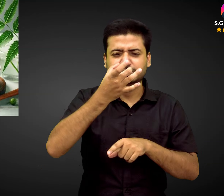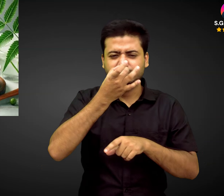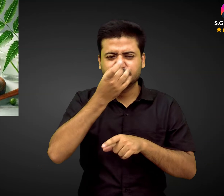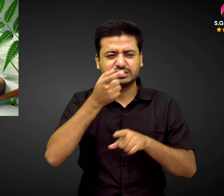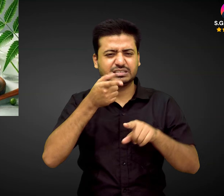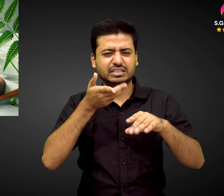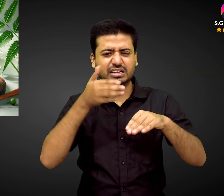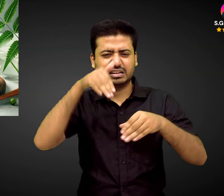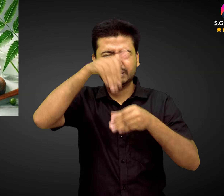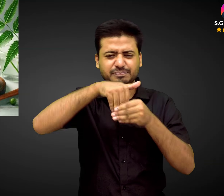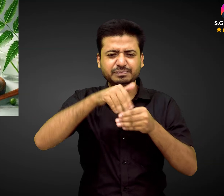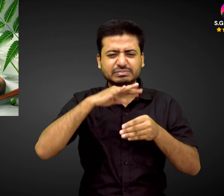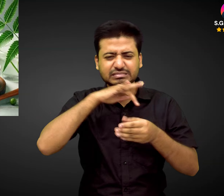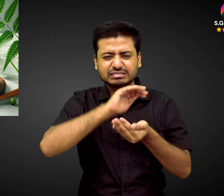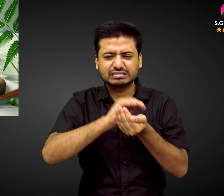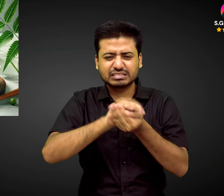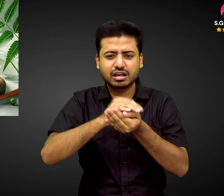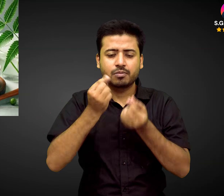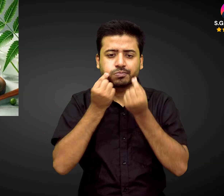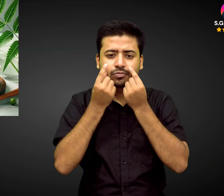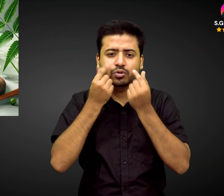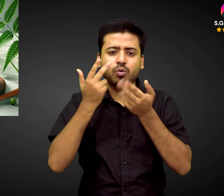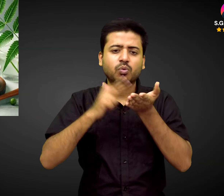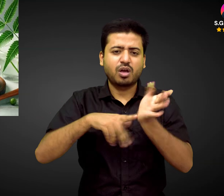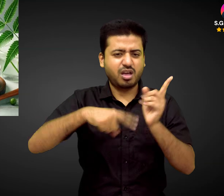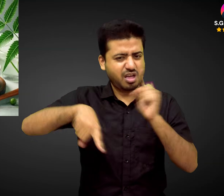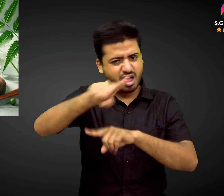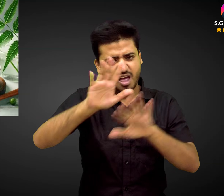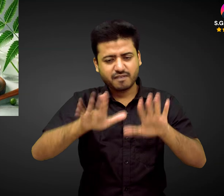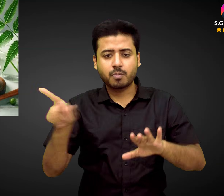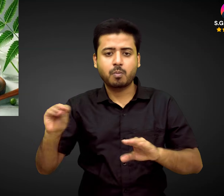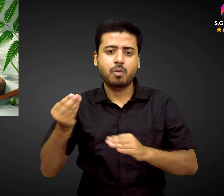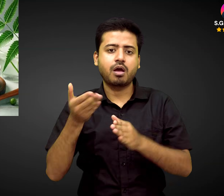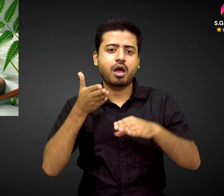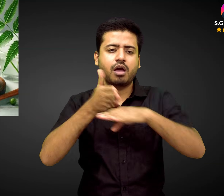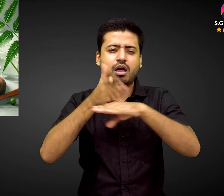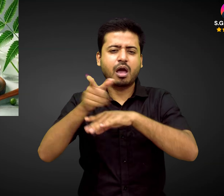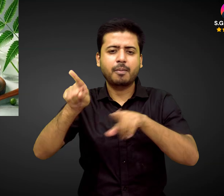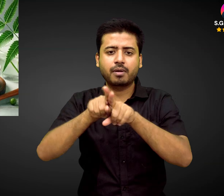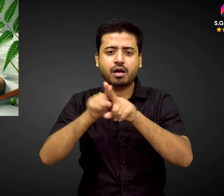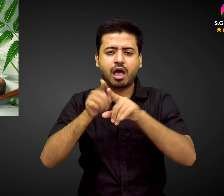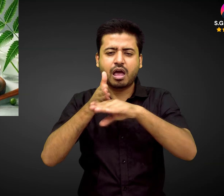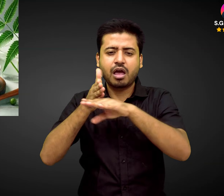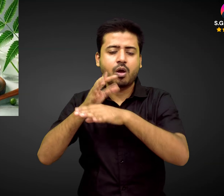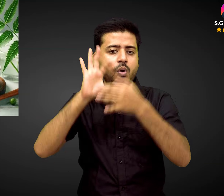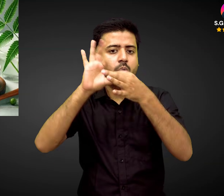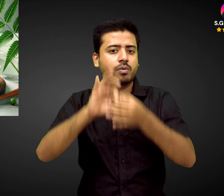most crucial step begins with the aloe vera leaf. When you cut a fresh leaf from the plant, you will